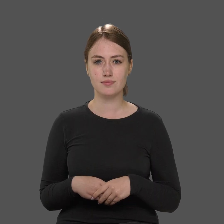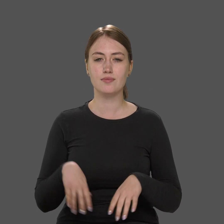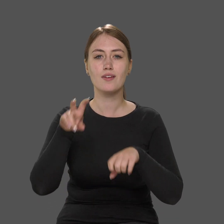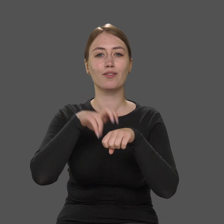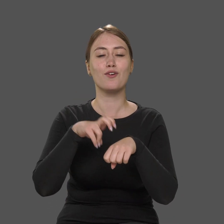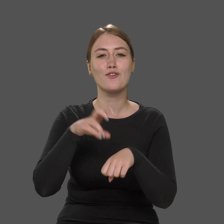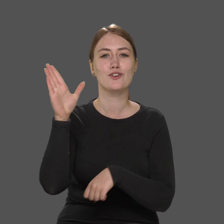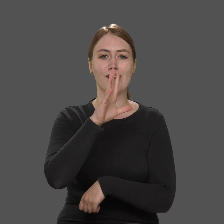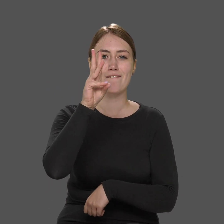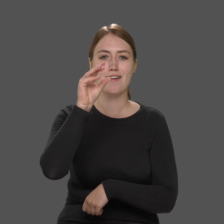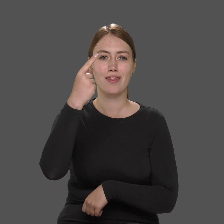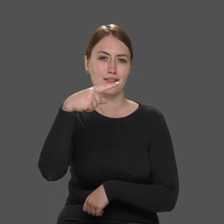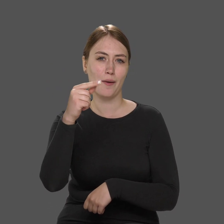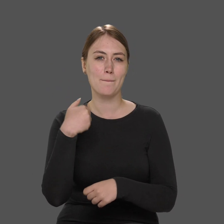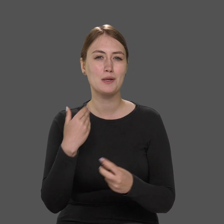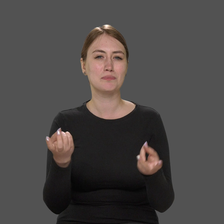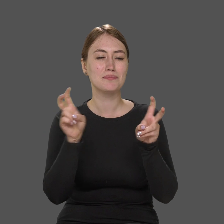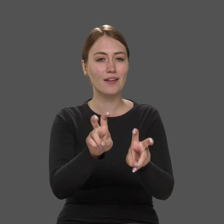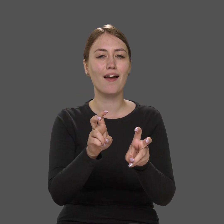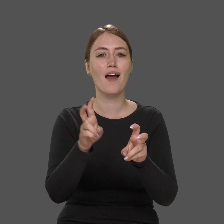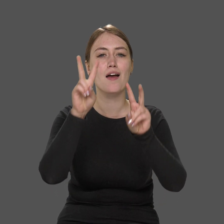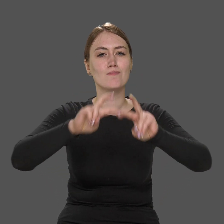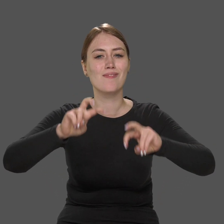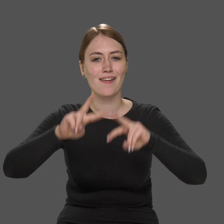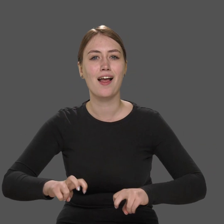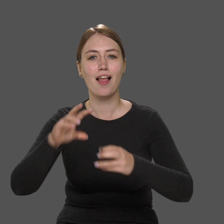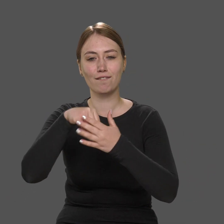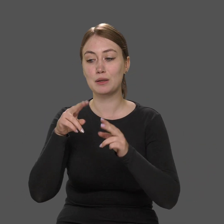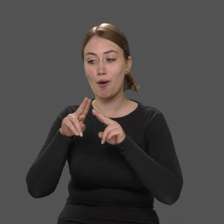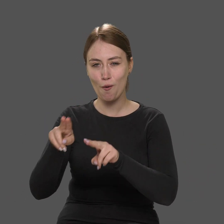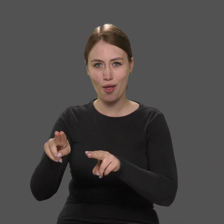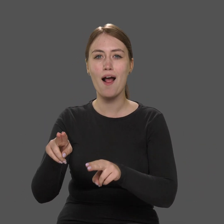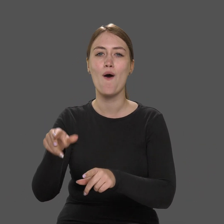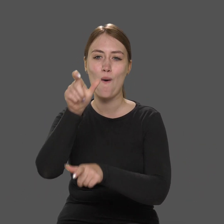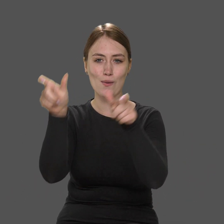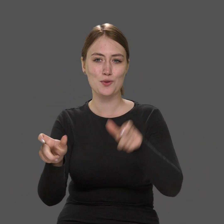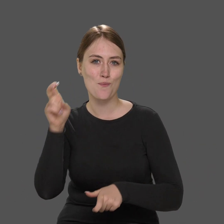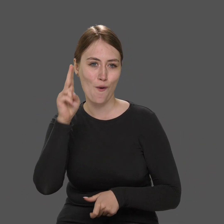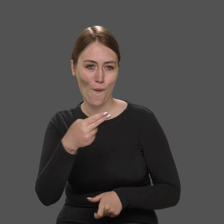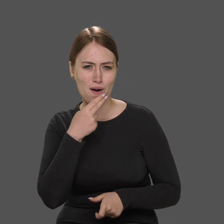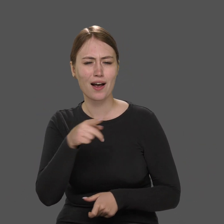Dr. Szwed conducted a study with the participation of deaf individuals